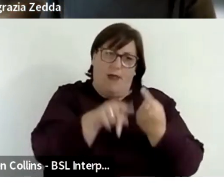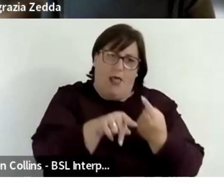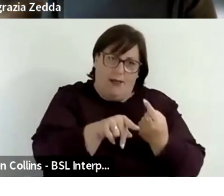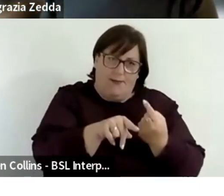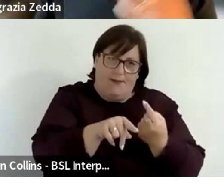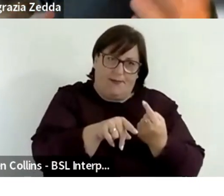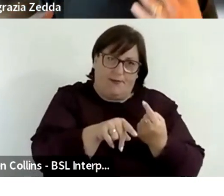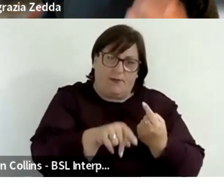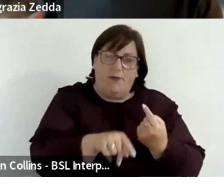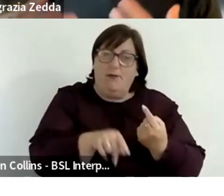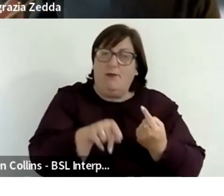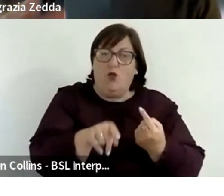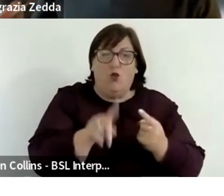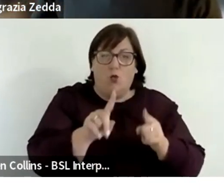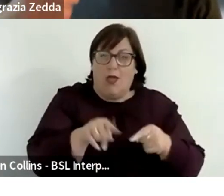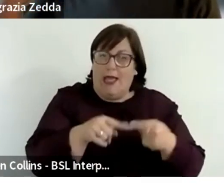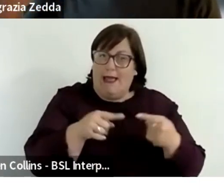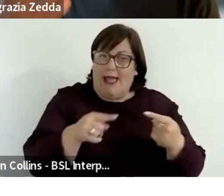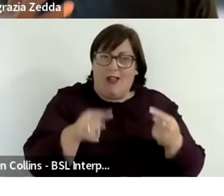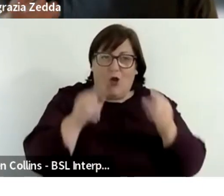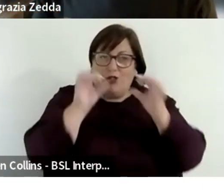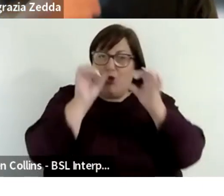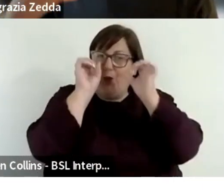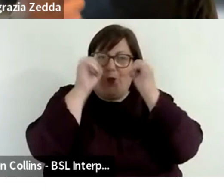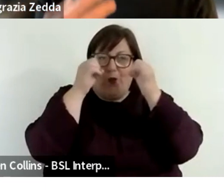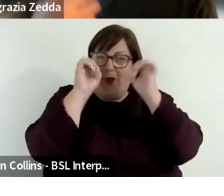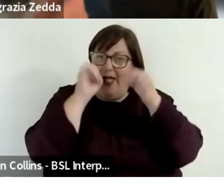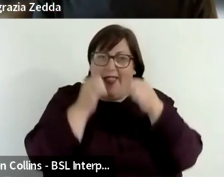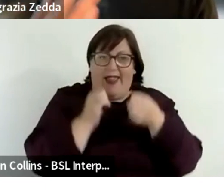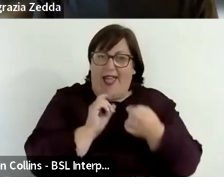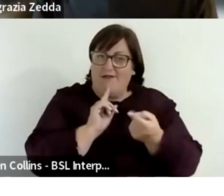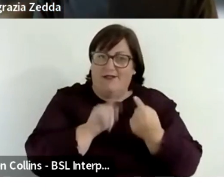You just have to really think creatively and use your own answer.